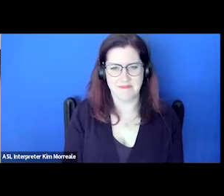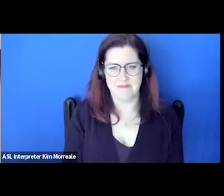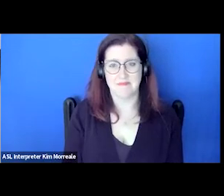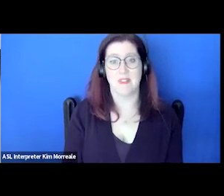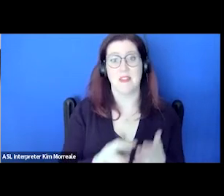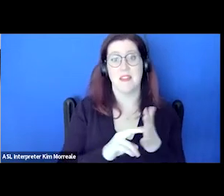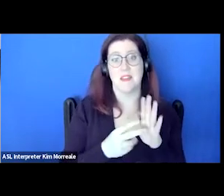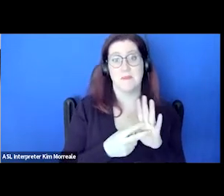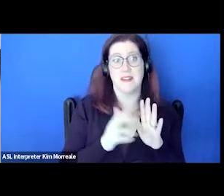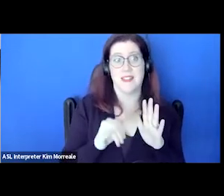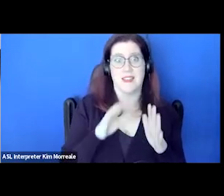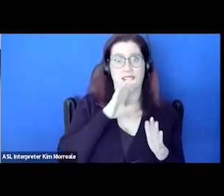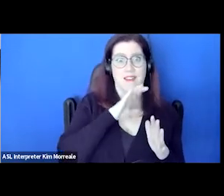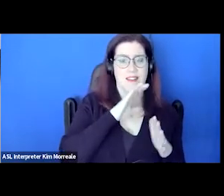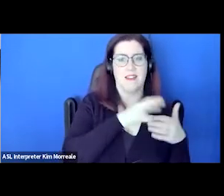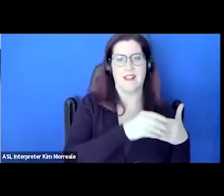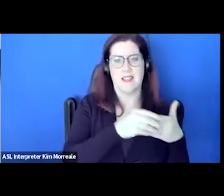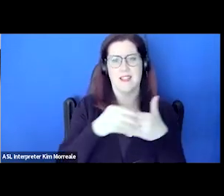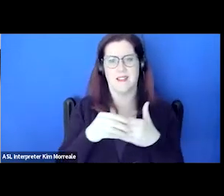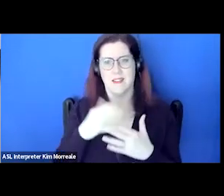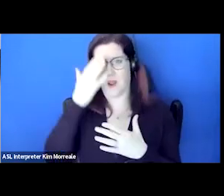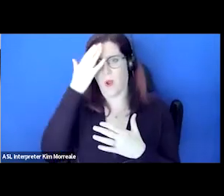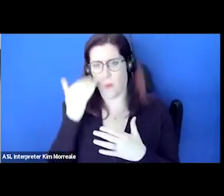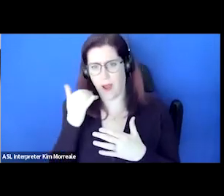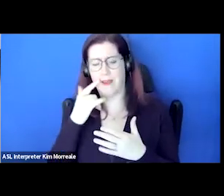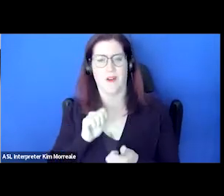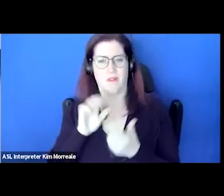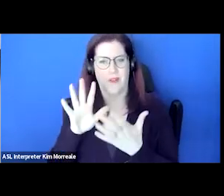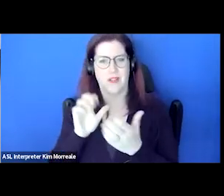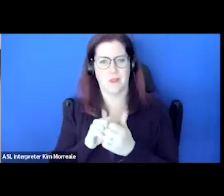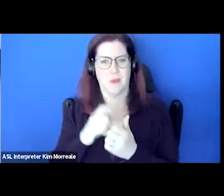why we are faced with initial suspicion from clients.